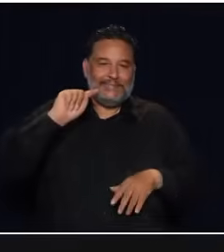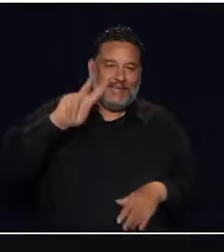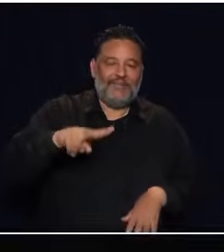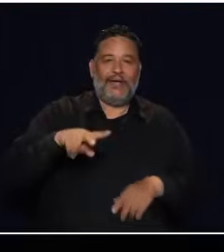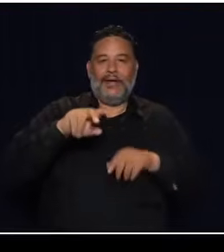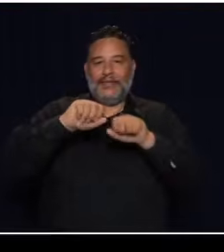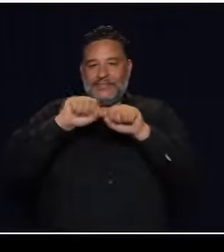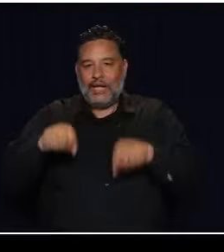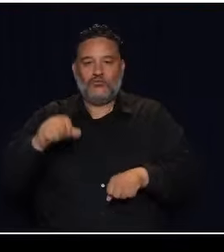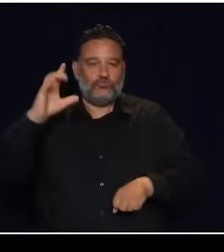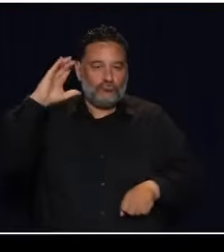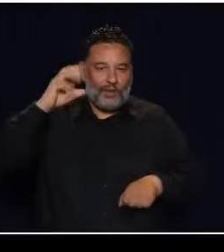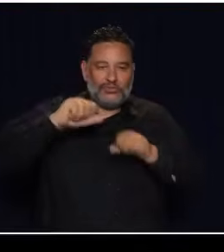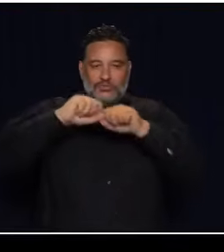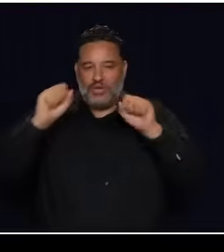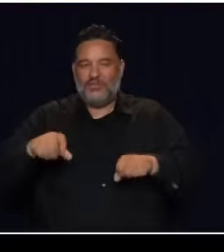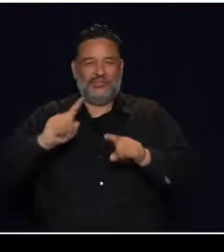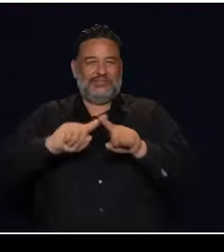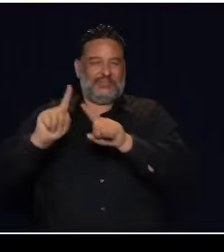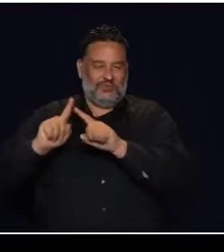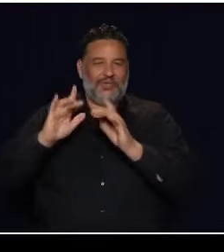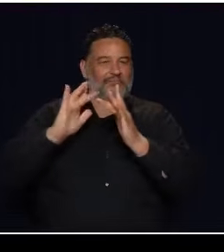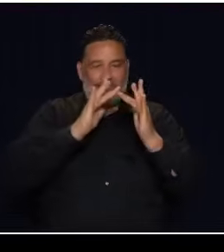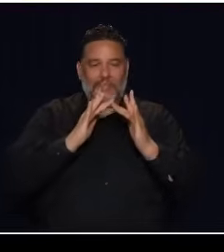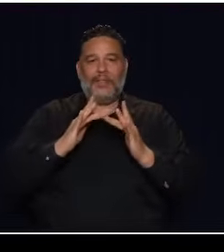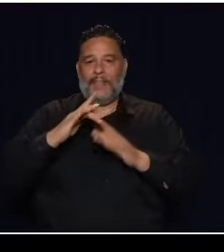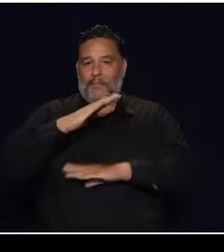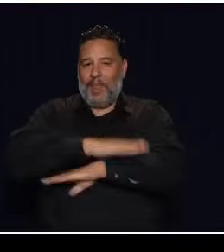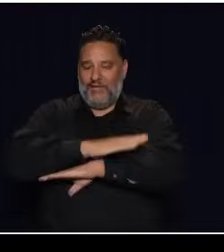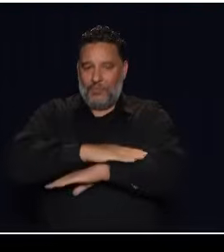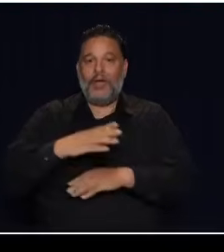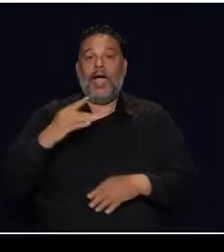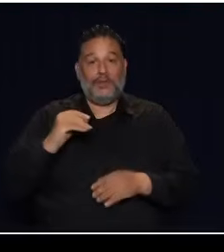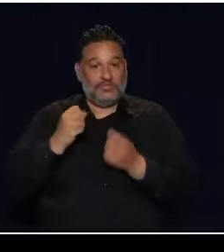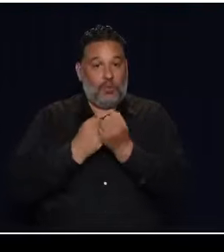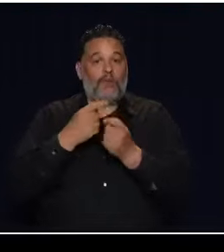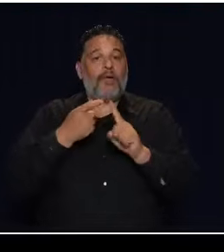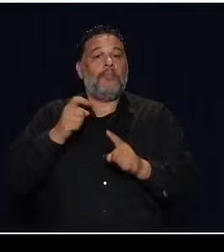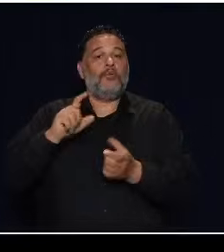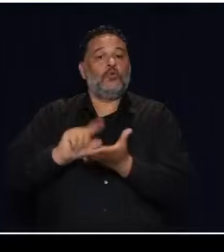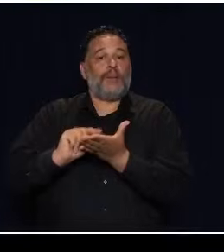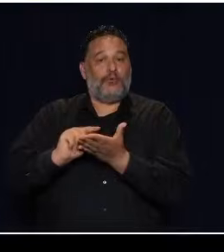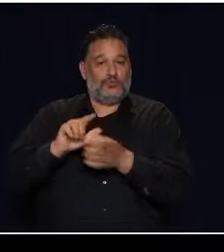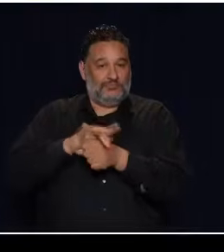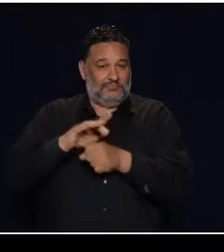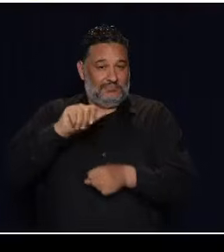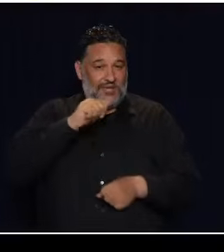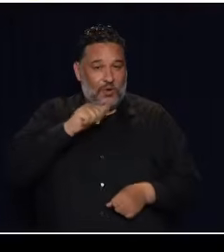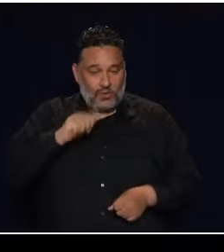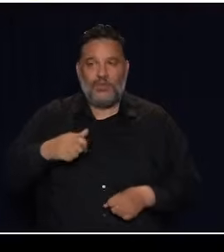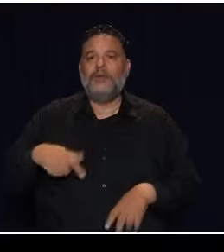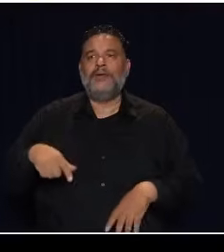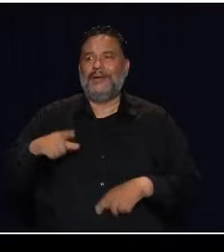LIST OF LOCAL TV STATIONS, RADIO STATIONS AND DIGITAL PLATFORMS, INCLUDING SUPPORT FROM LOCAL NEWSPAPERS.